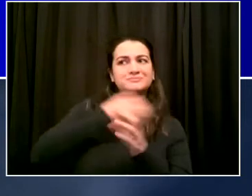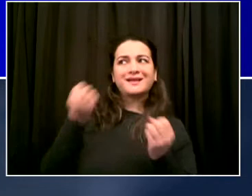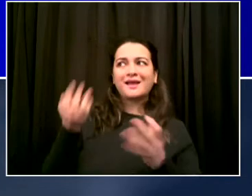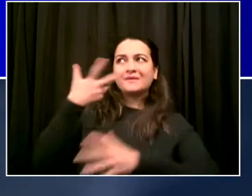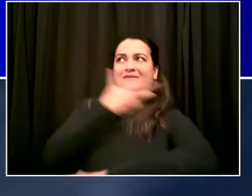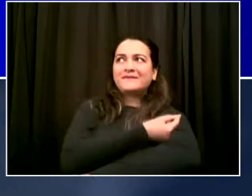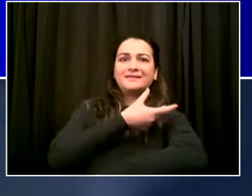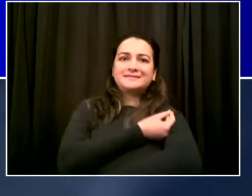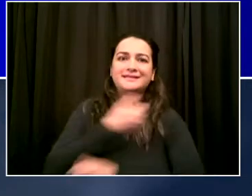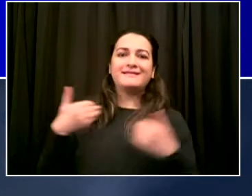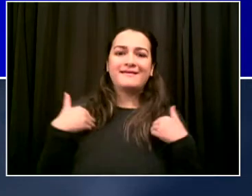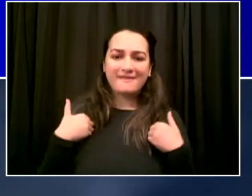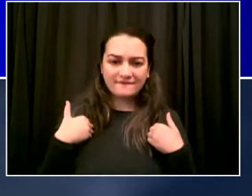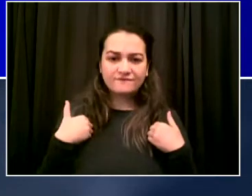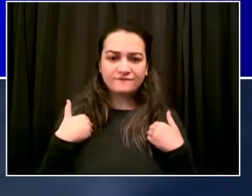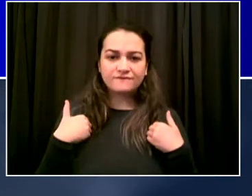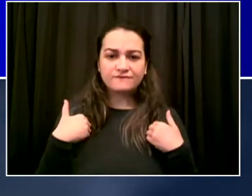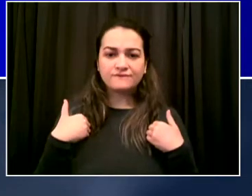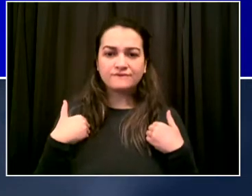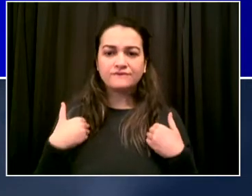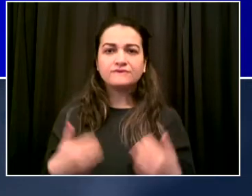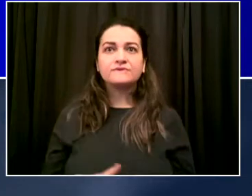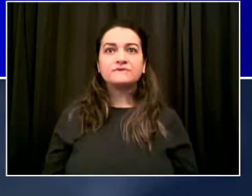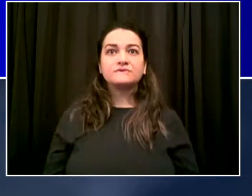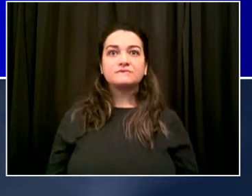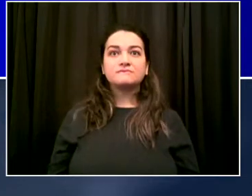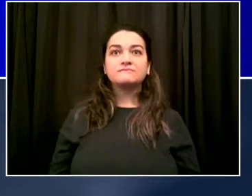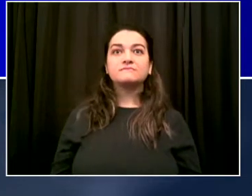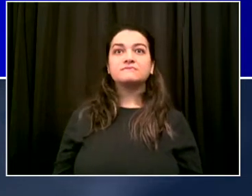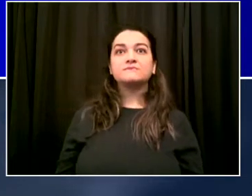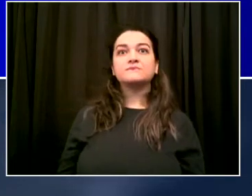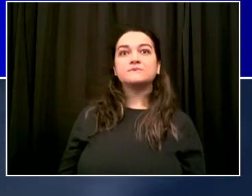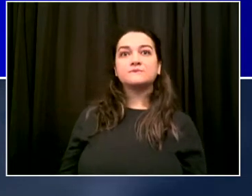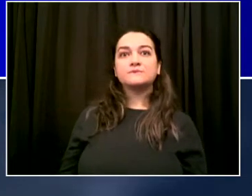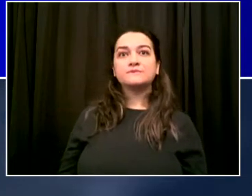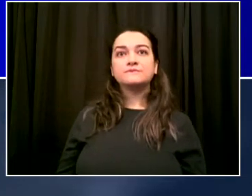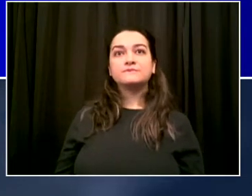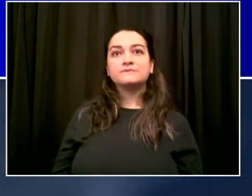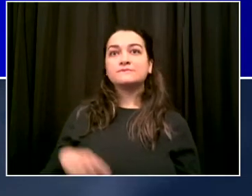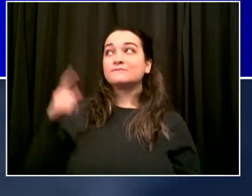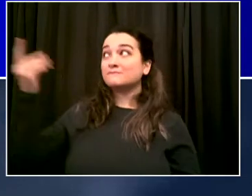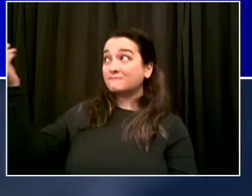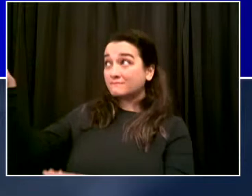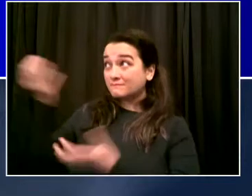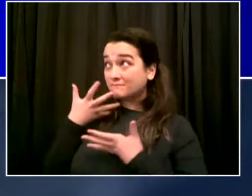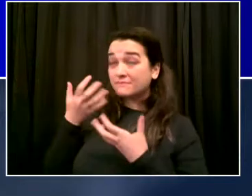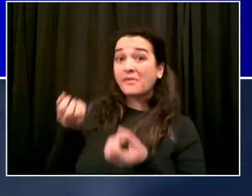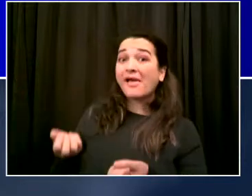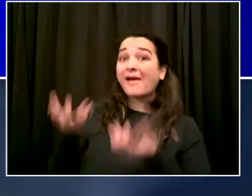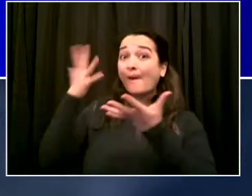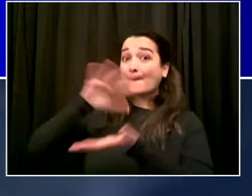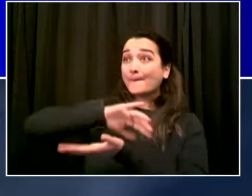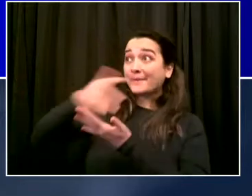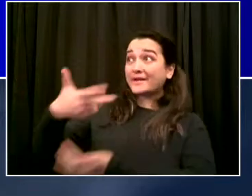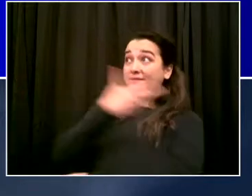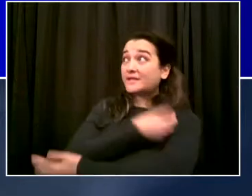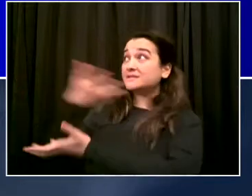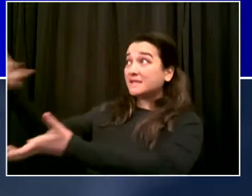GOING TO HAVE WE CAARN ELY ON IT IS MOVING FAST. WE UNDERSTSTD AN XEACTLY WHAT WE CAN DEPEND ON THE MORE PEOPLE